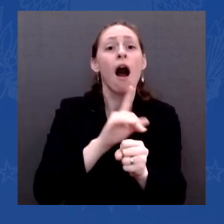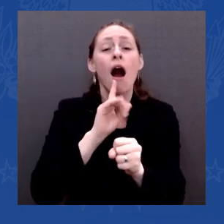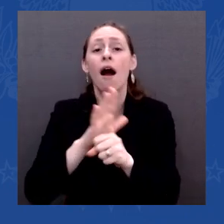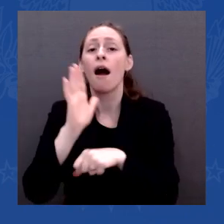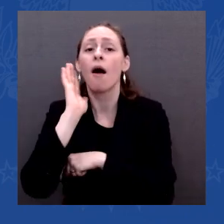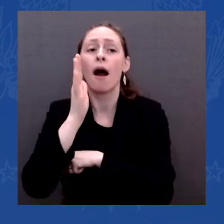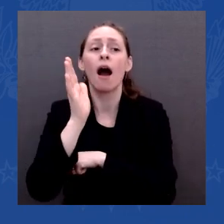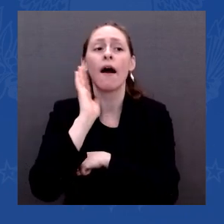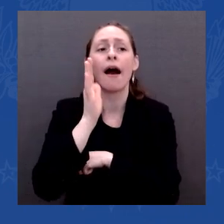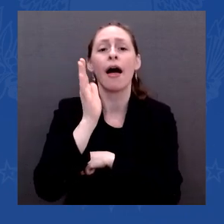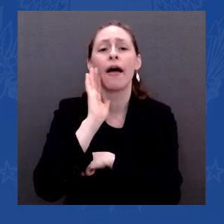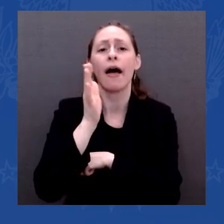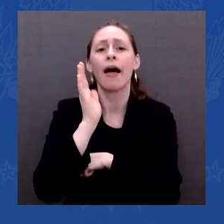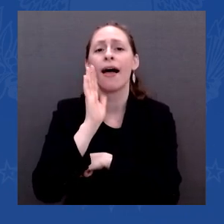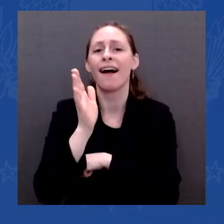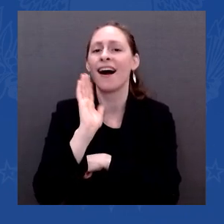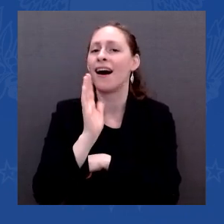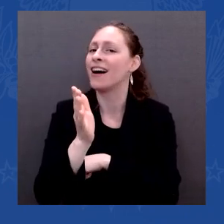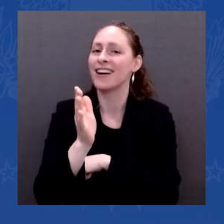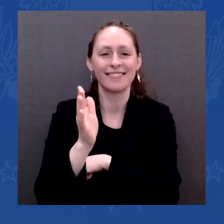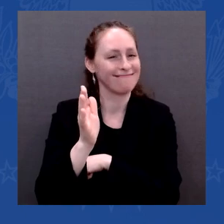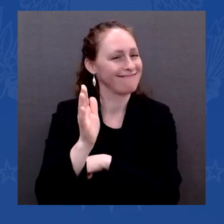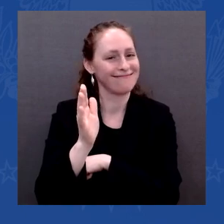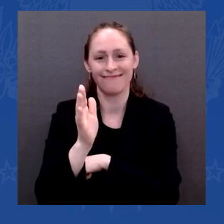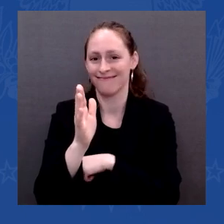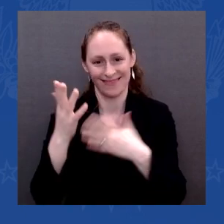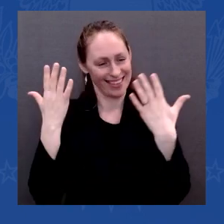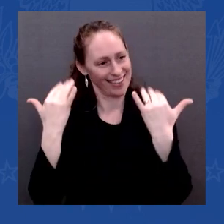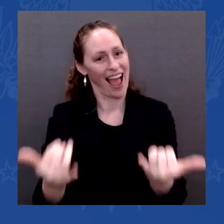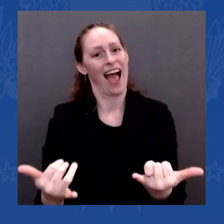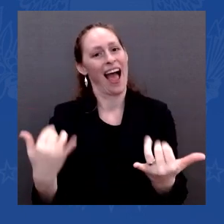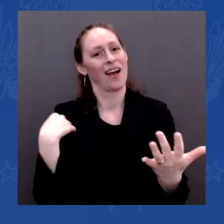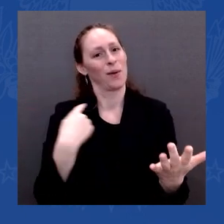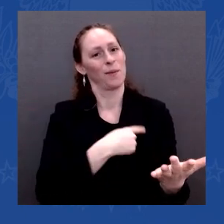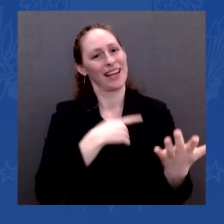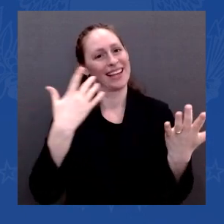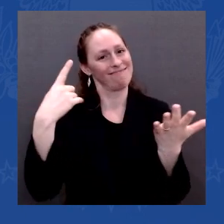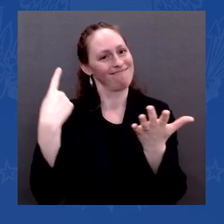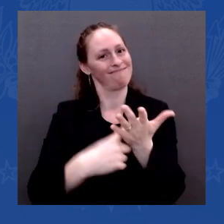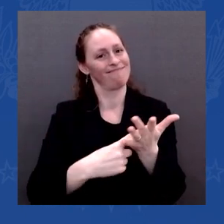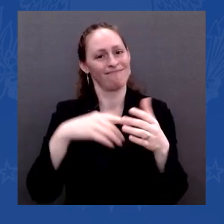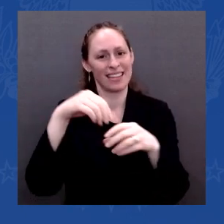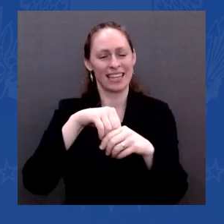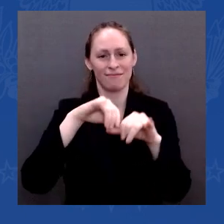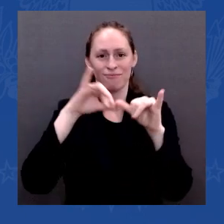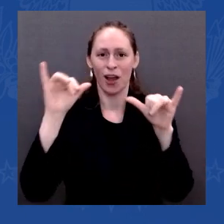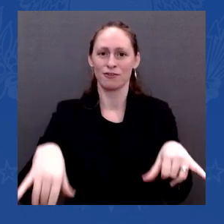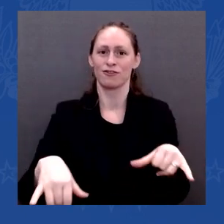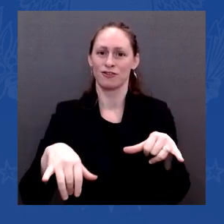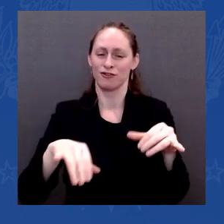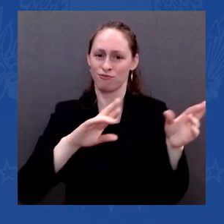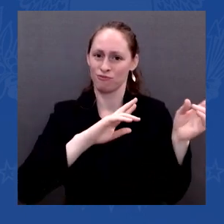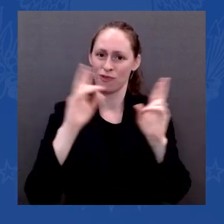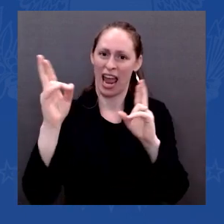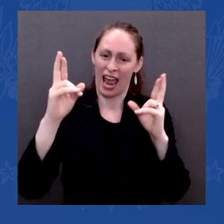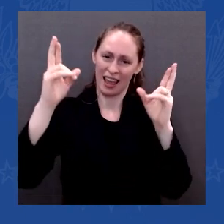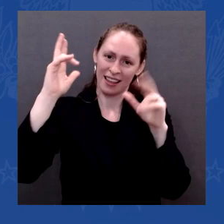but we can literally, because of you, look forward to an “Infrastructure Decade.”